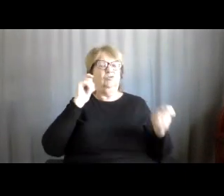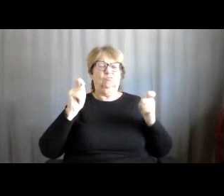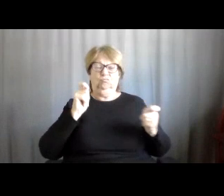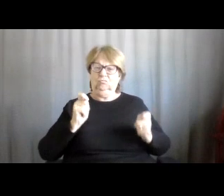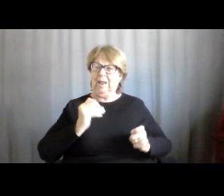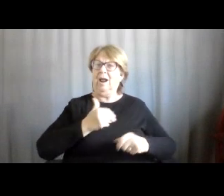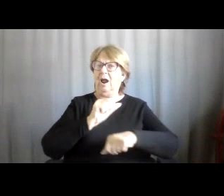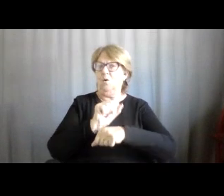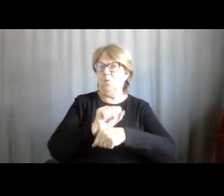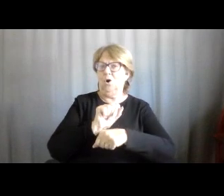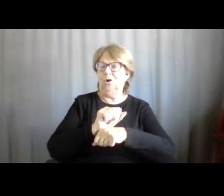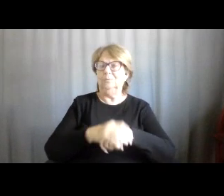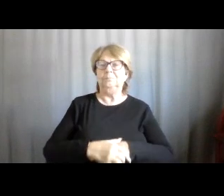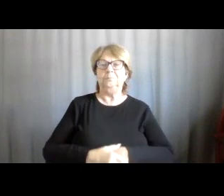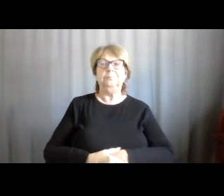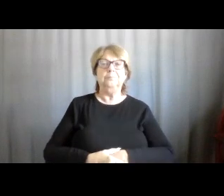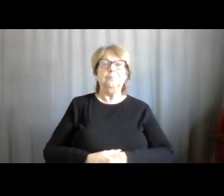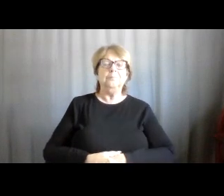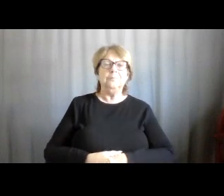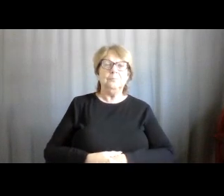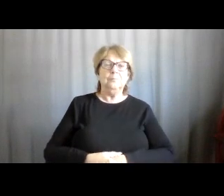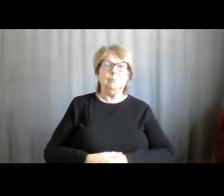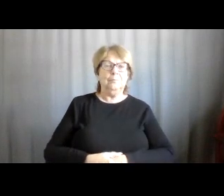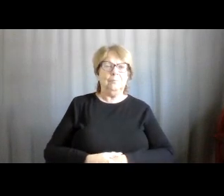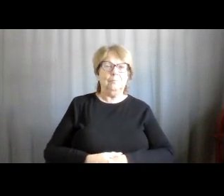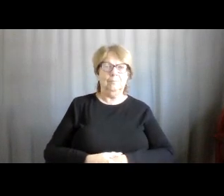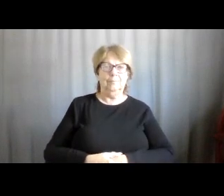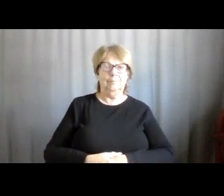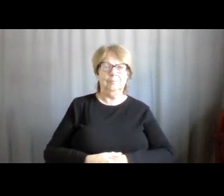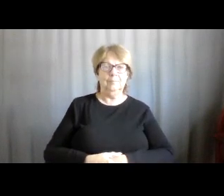[Roby Poche (DES)]